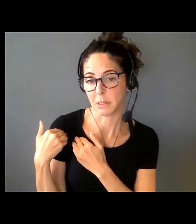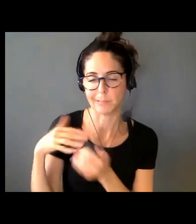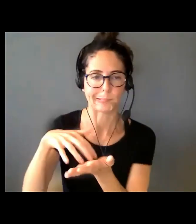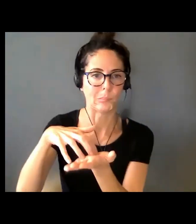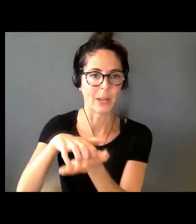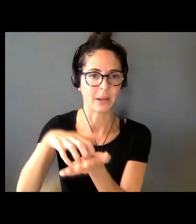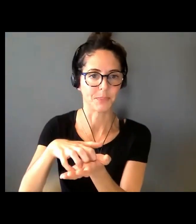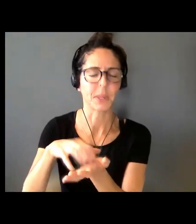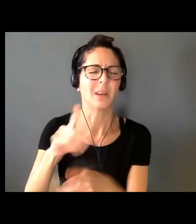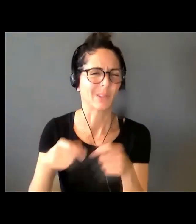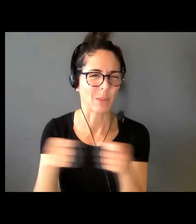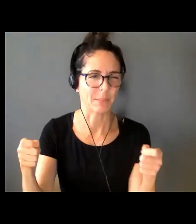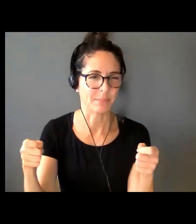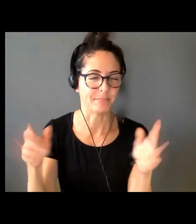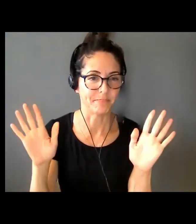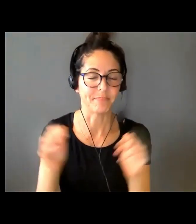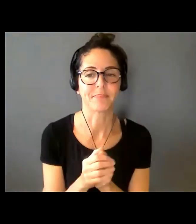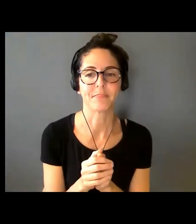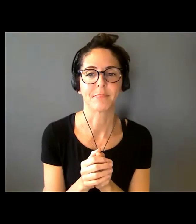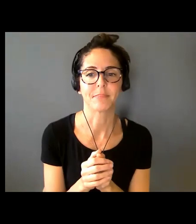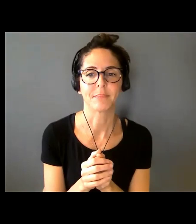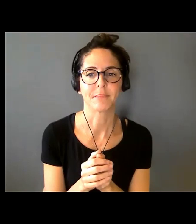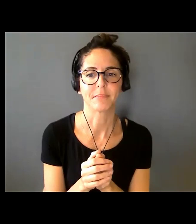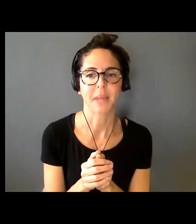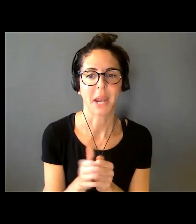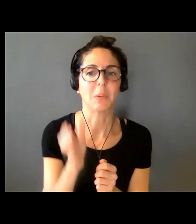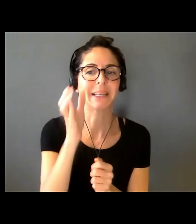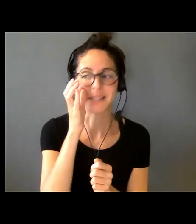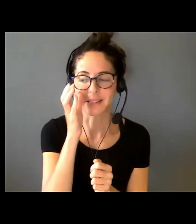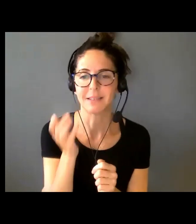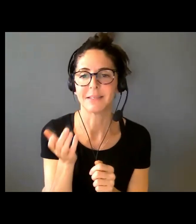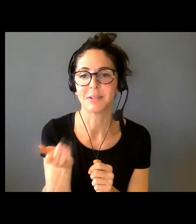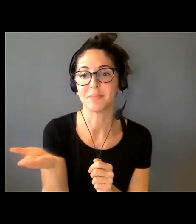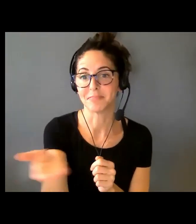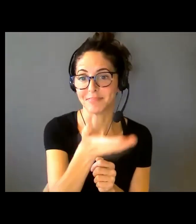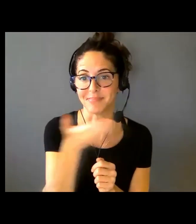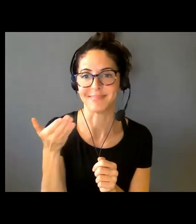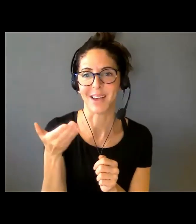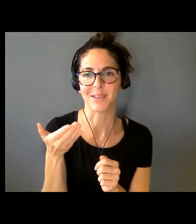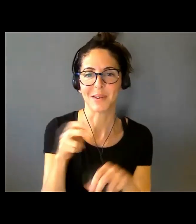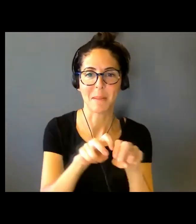end there and listen to the rest of my colleagues. >> DR. JEN RINALDI: